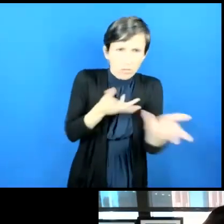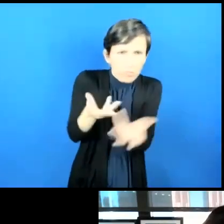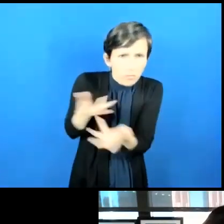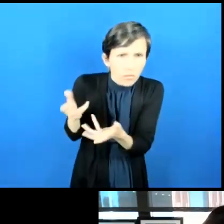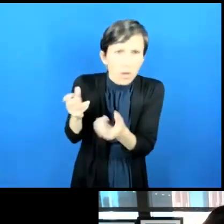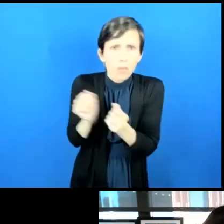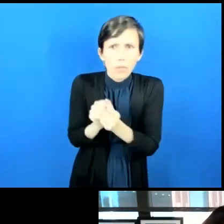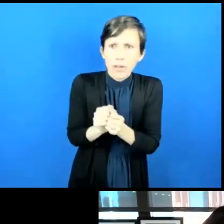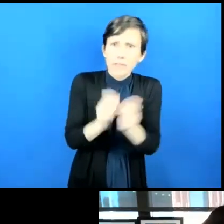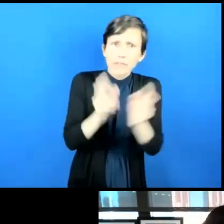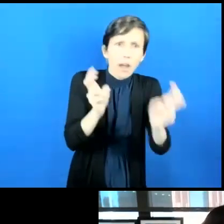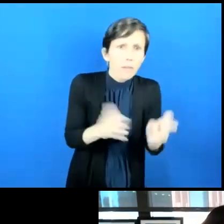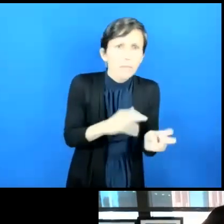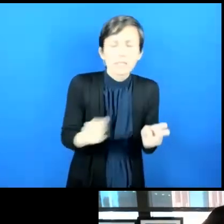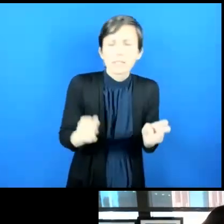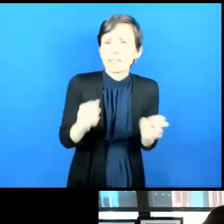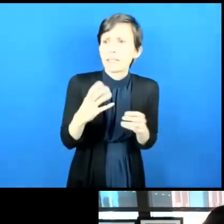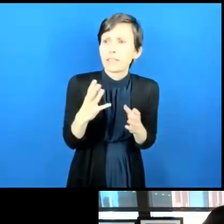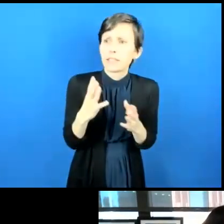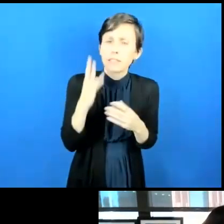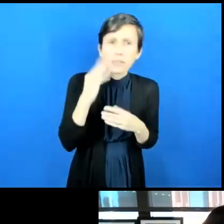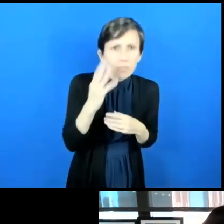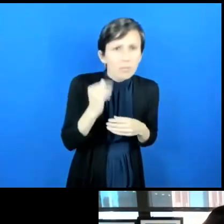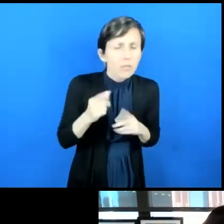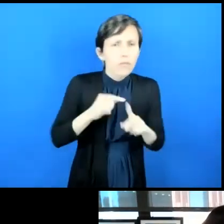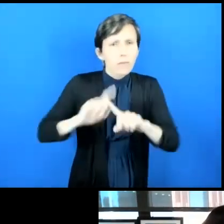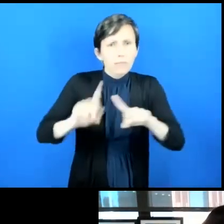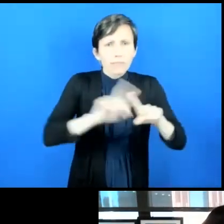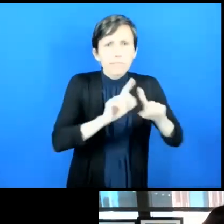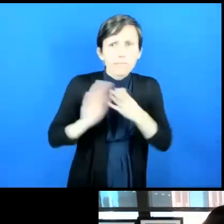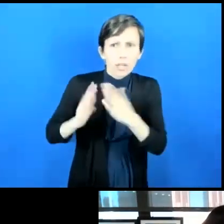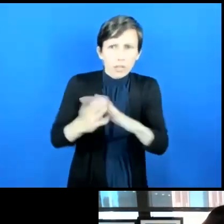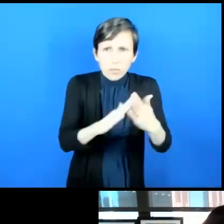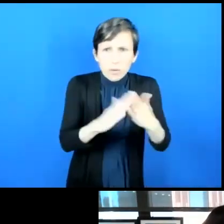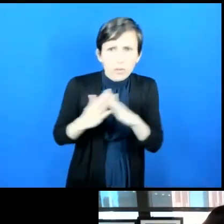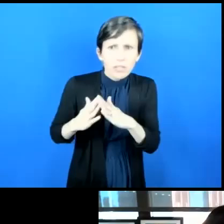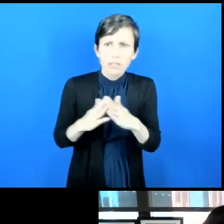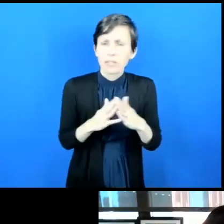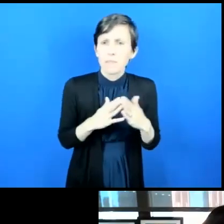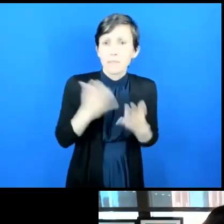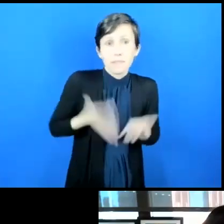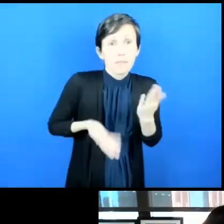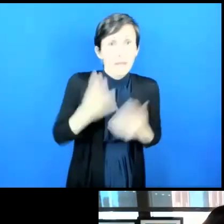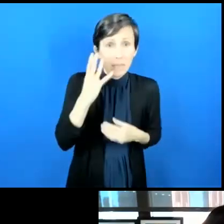topics and issues and experiences of different types of communities, maybe experiences of communities